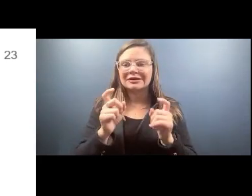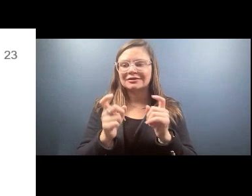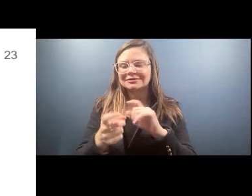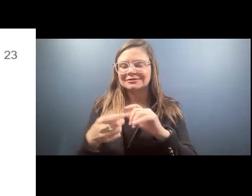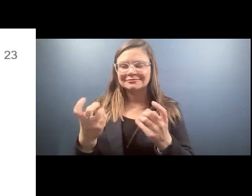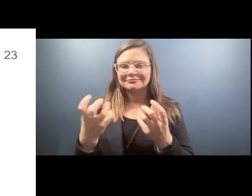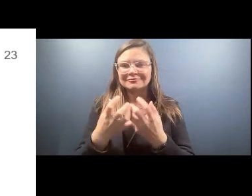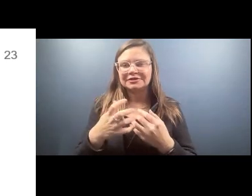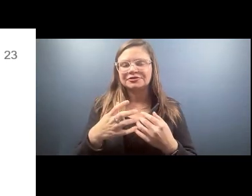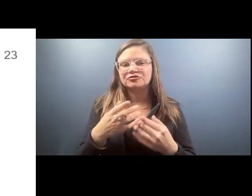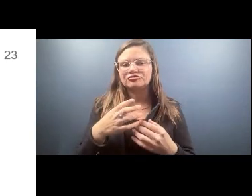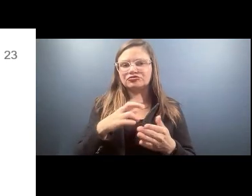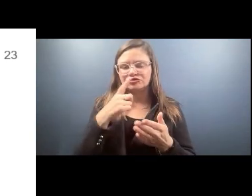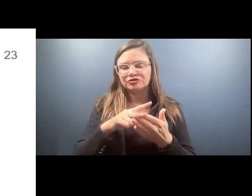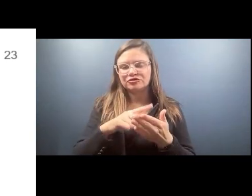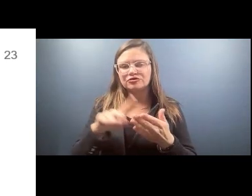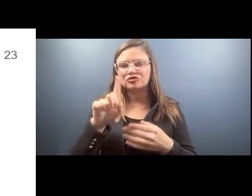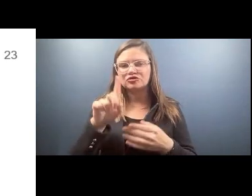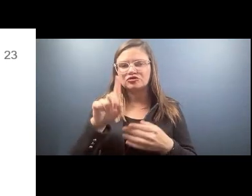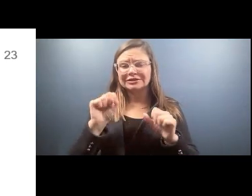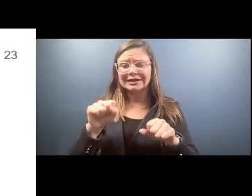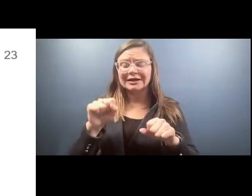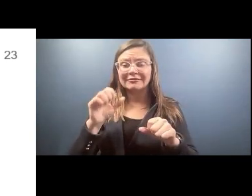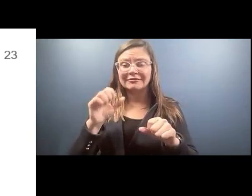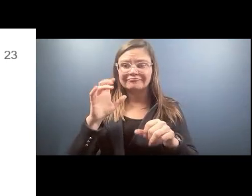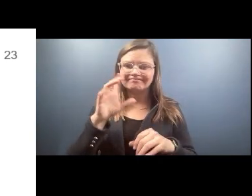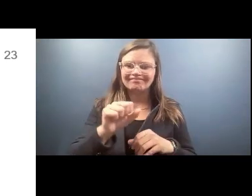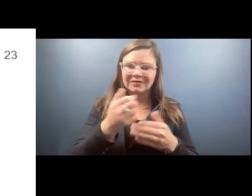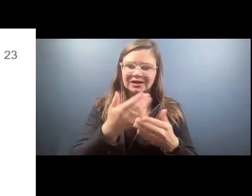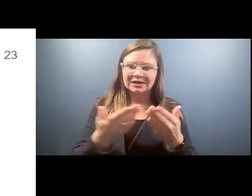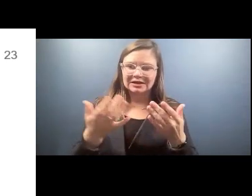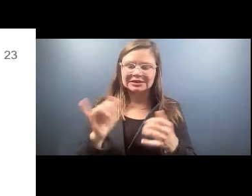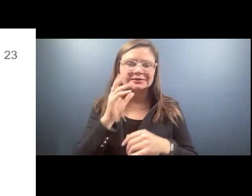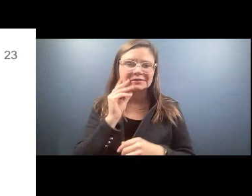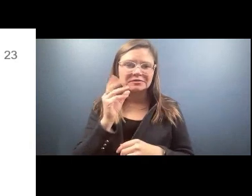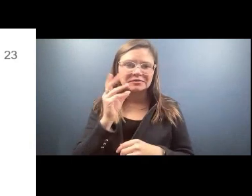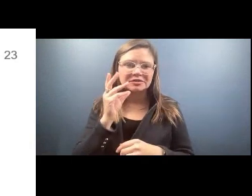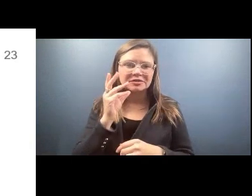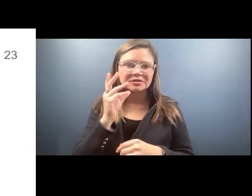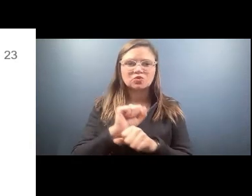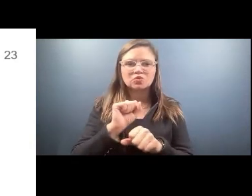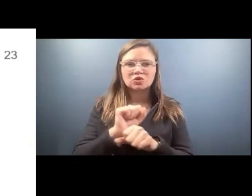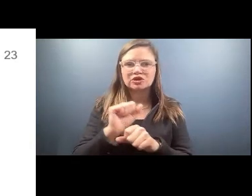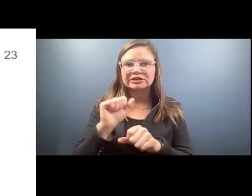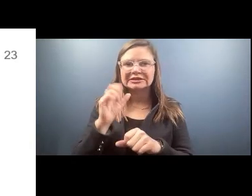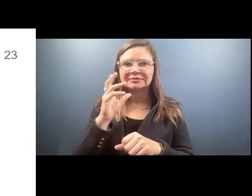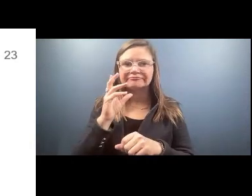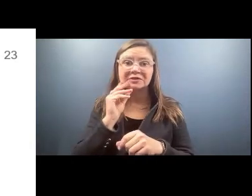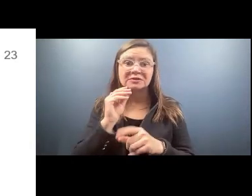and research questions and can capture things like experiences, working conditions, and perspectives that aren't available in